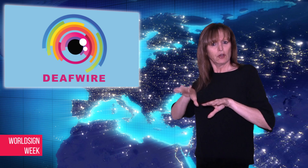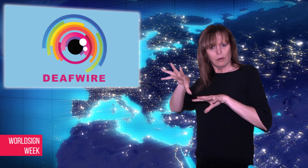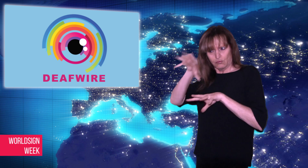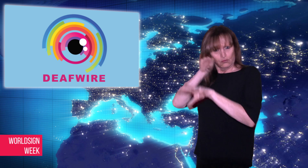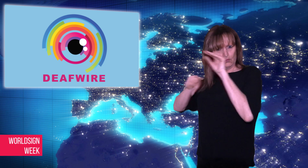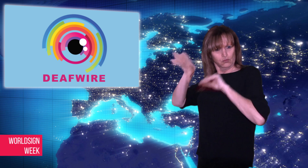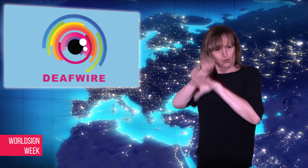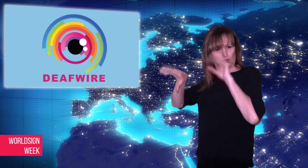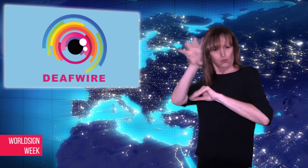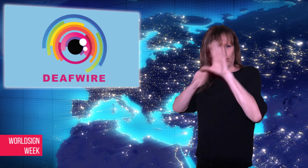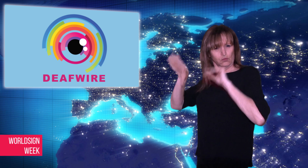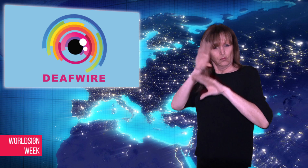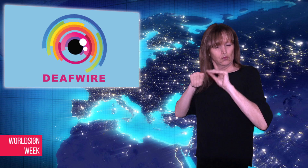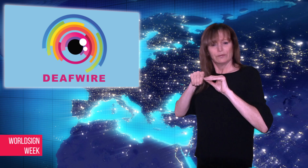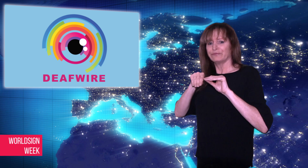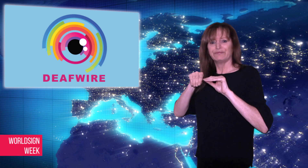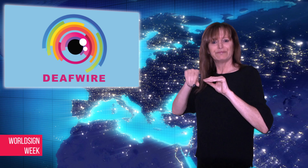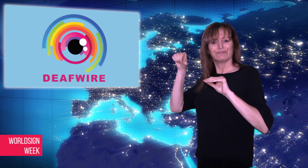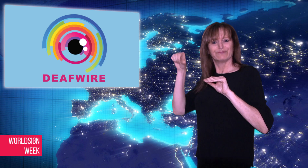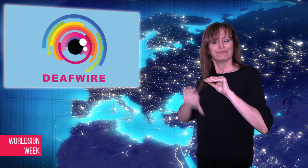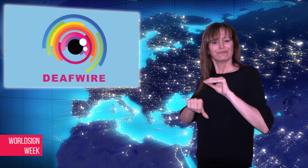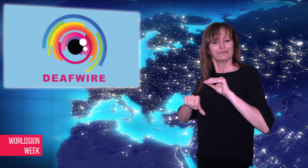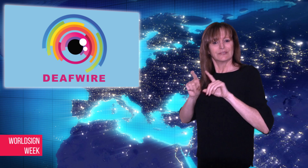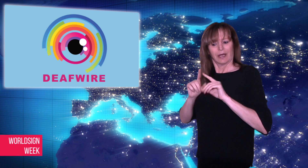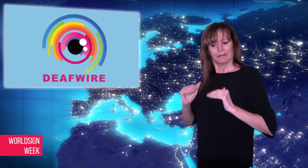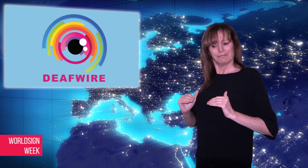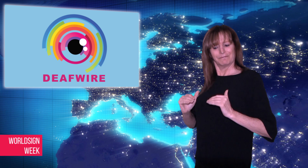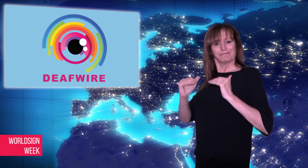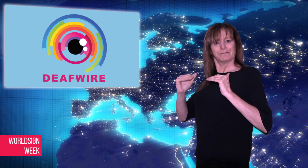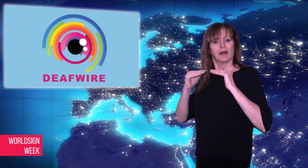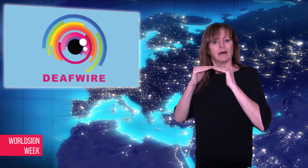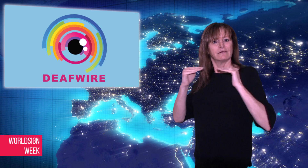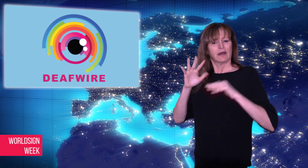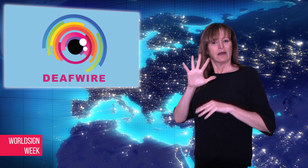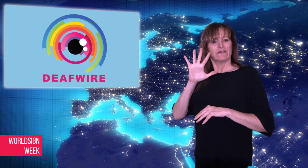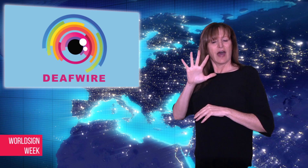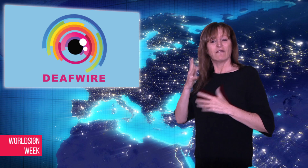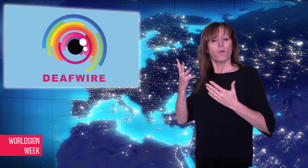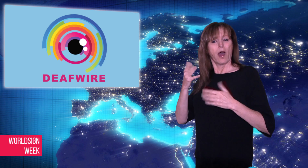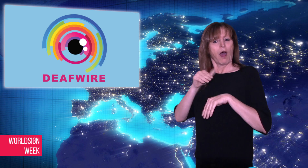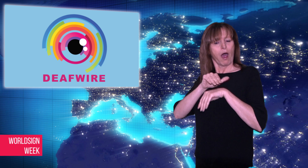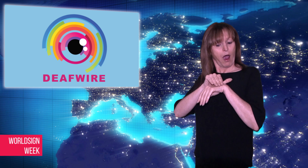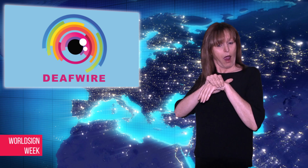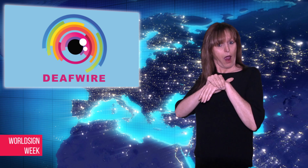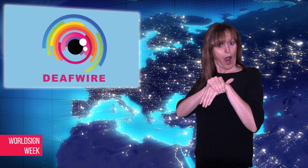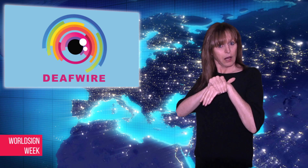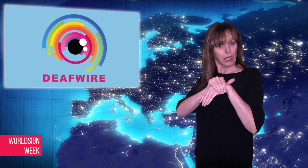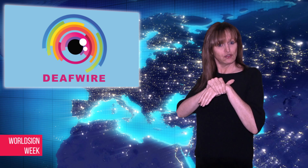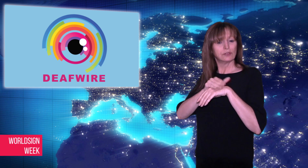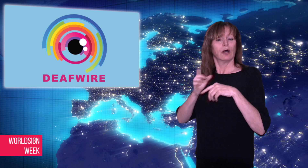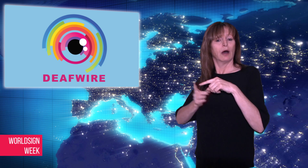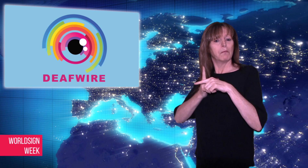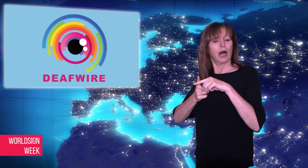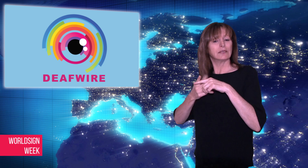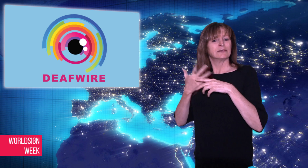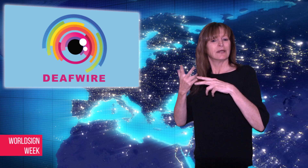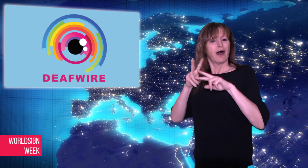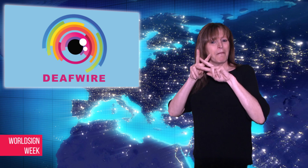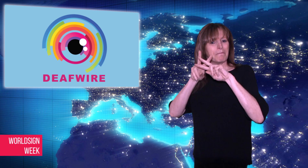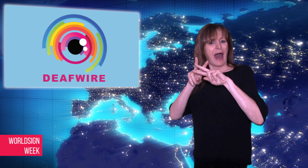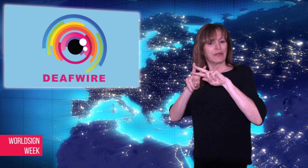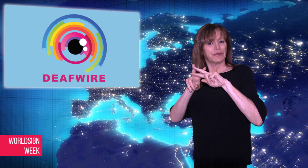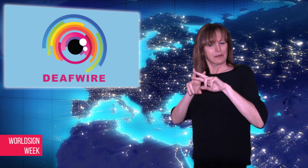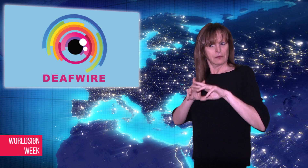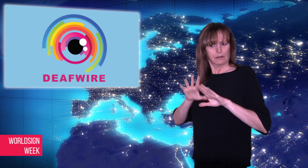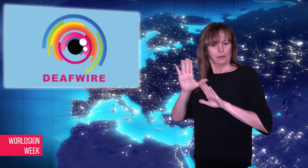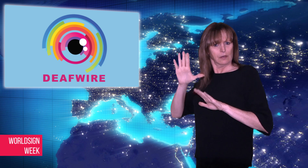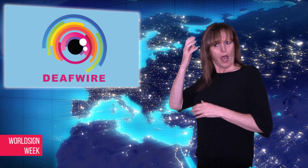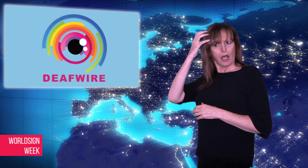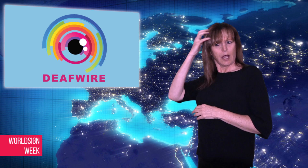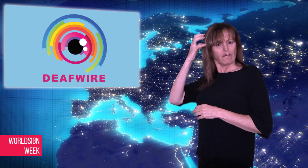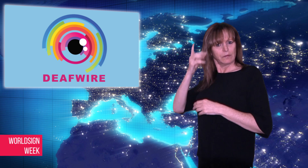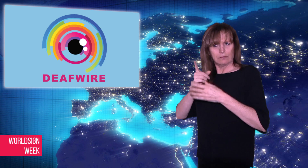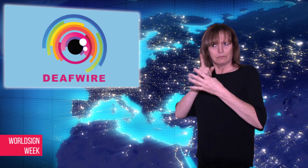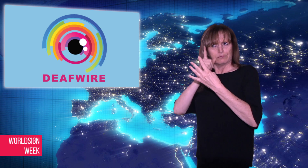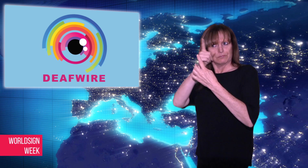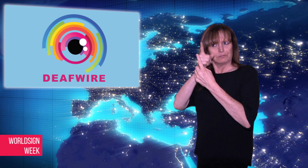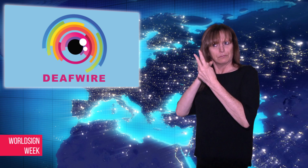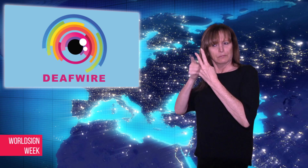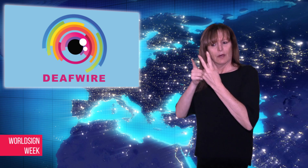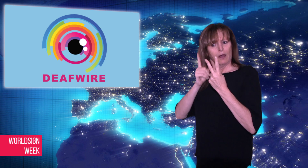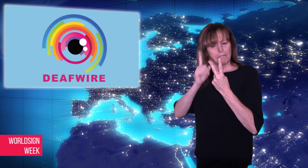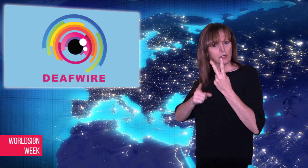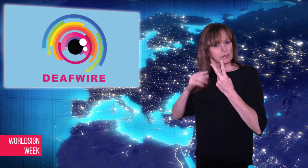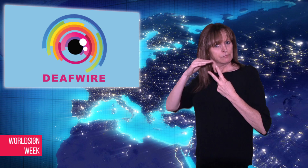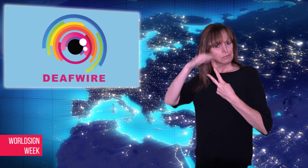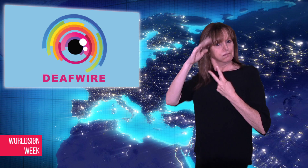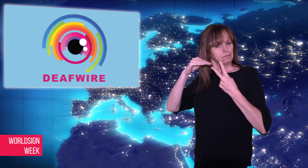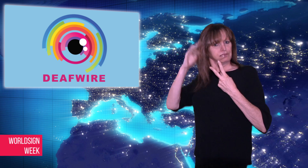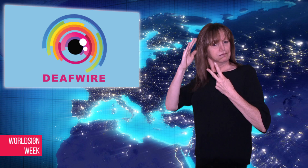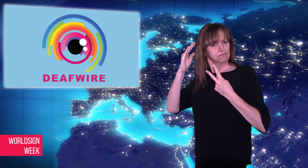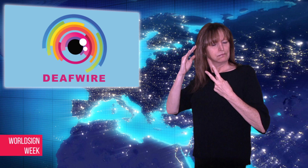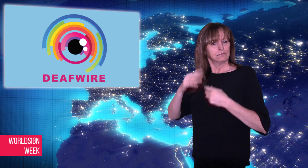government target.